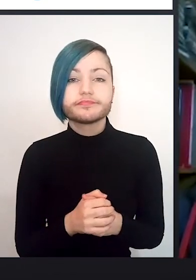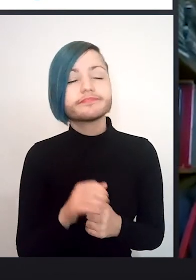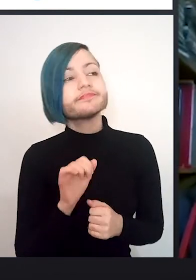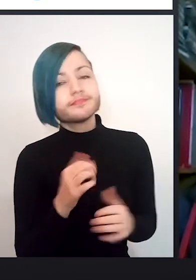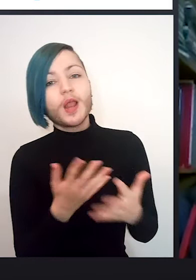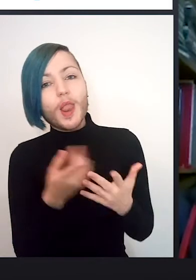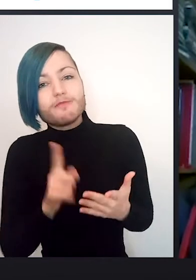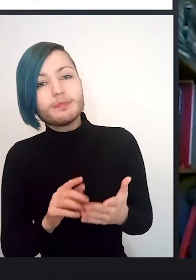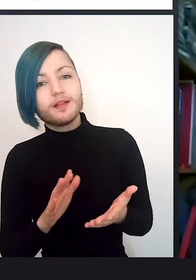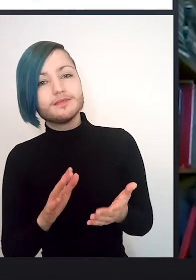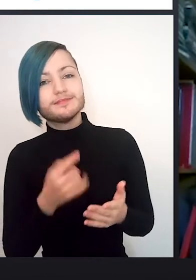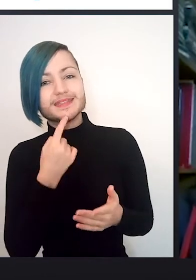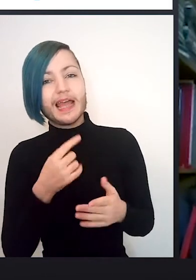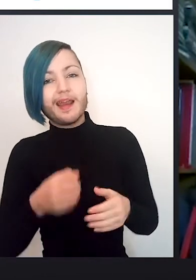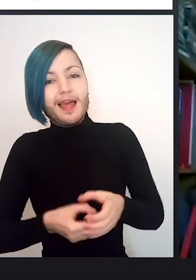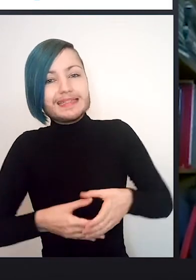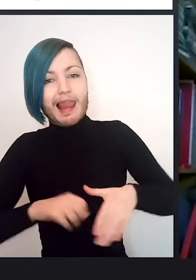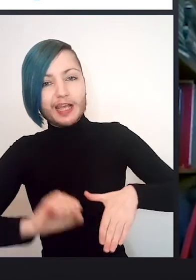A lot of people talk about having fun with dilation.